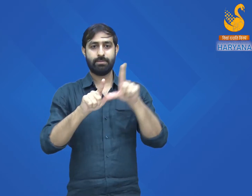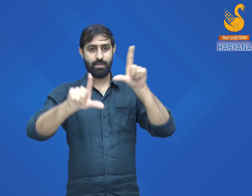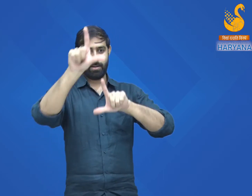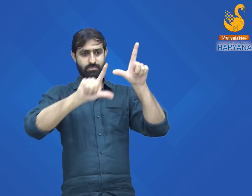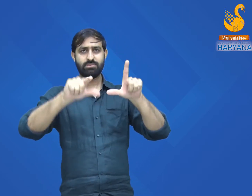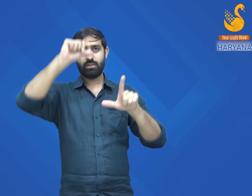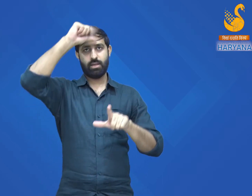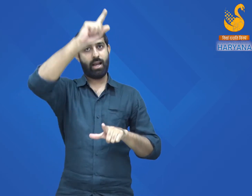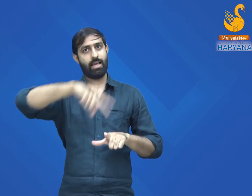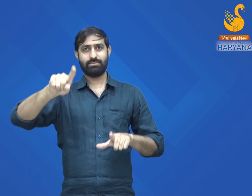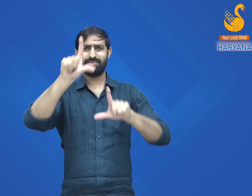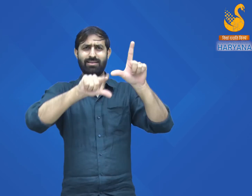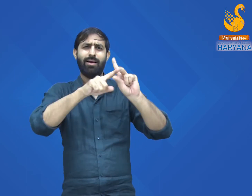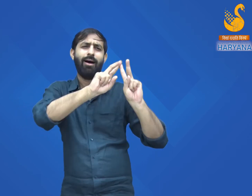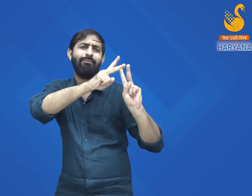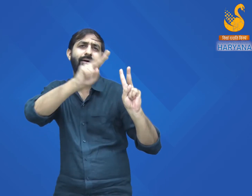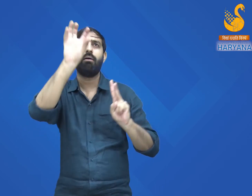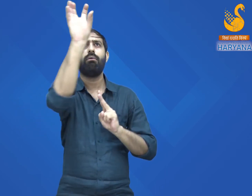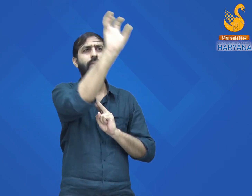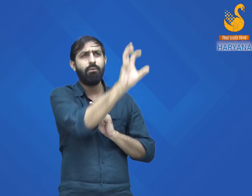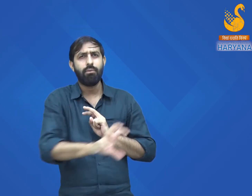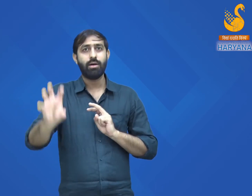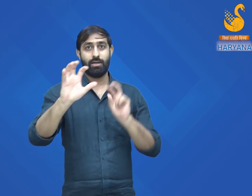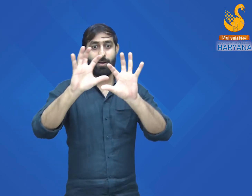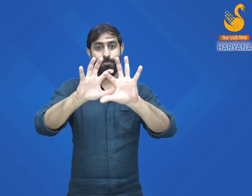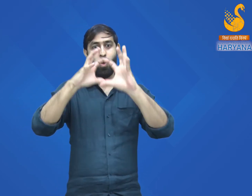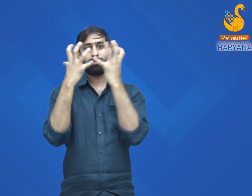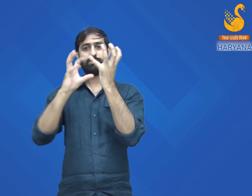If you compare the Indian languages and the other languages of the world